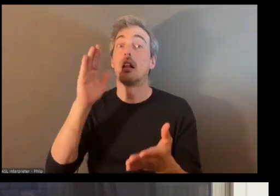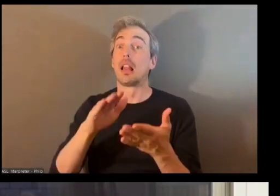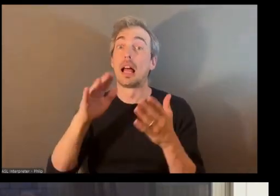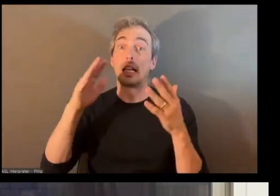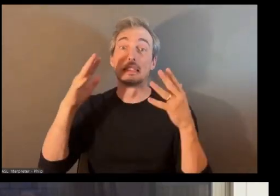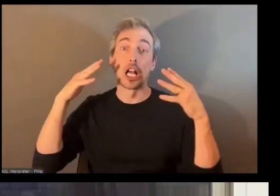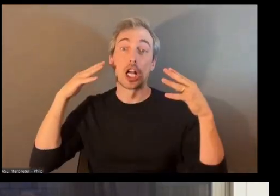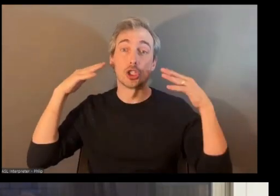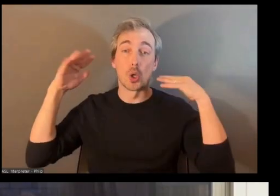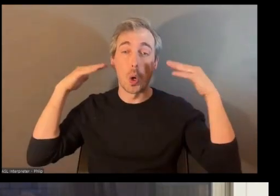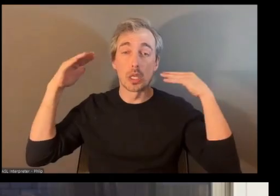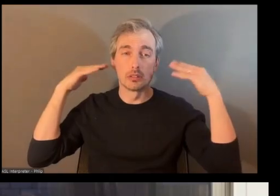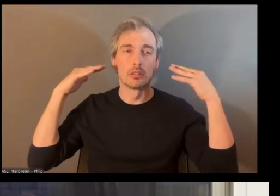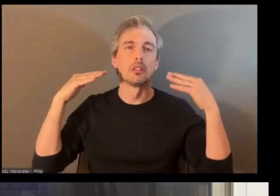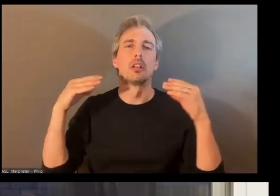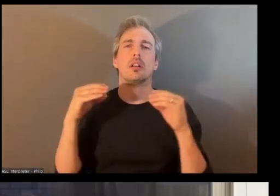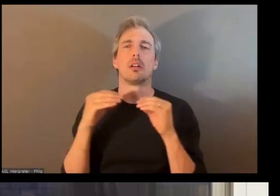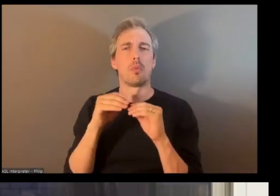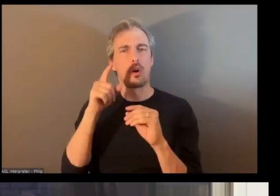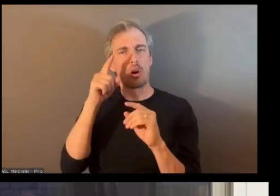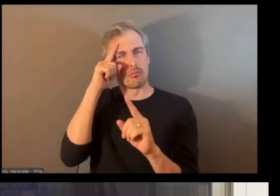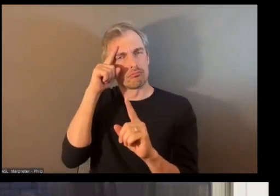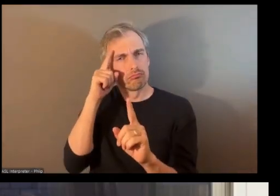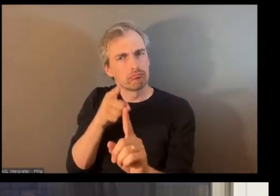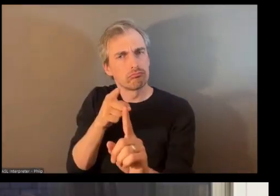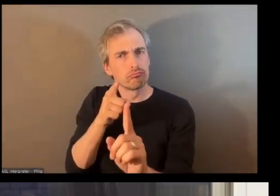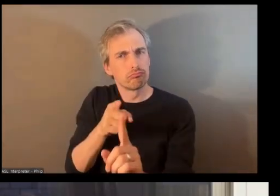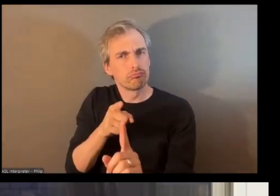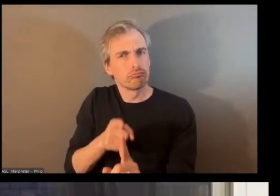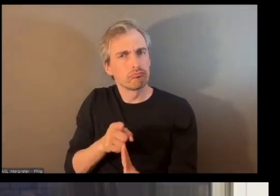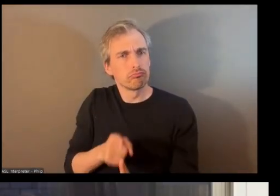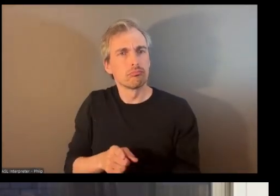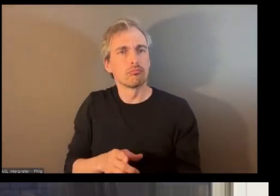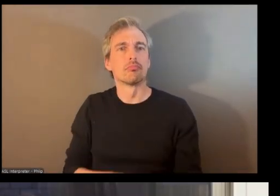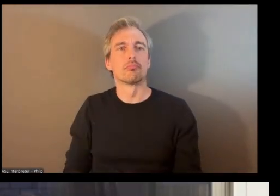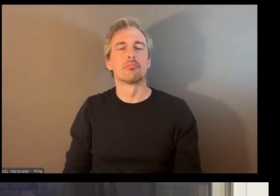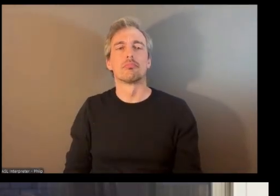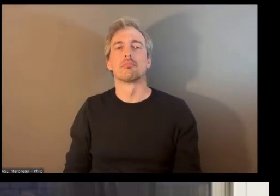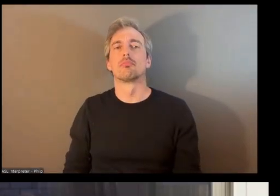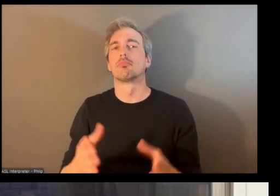Before I go to questions and answers, I want to ask you to consider: How can